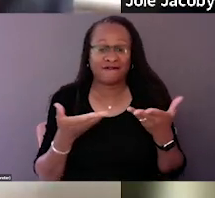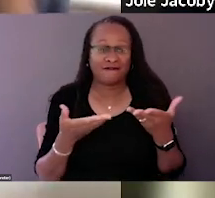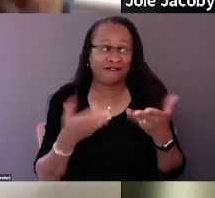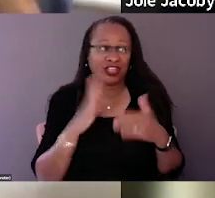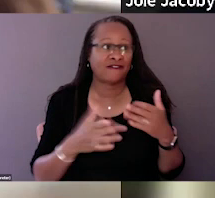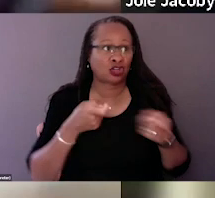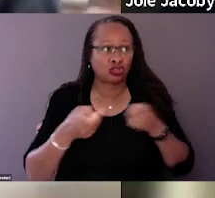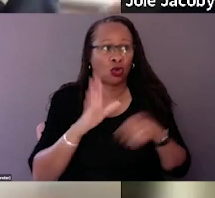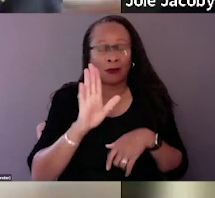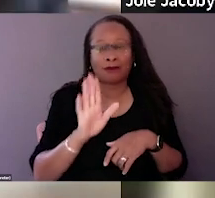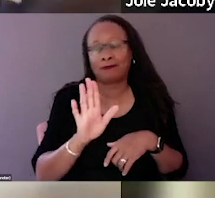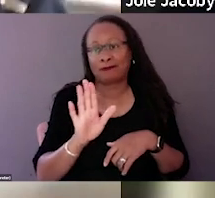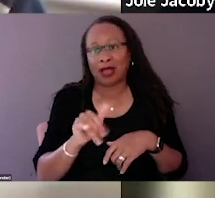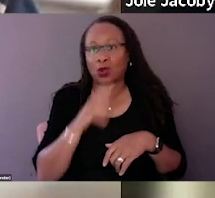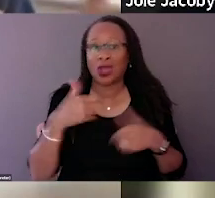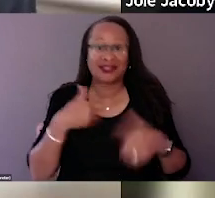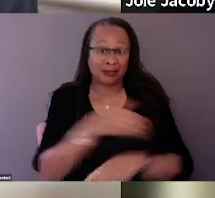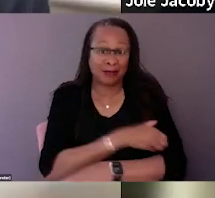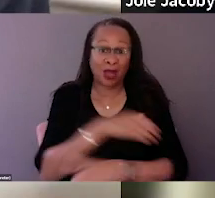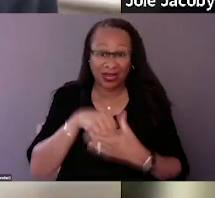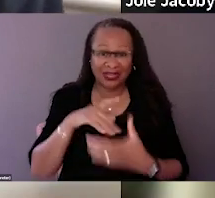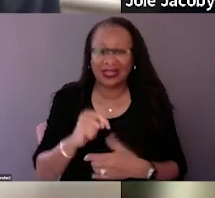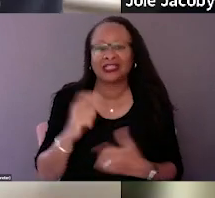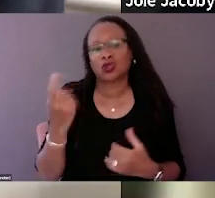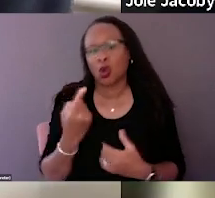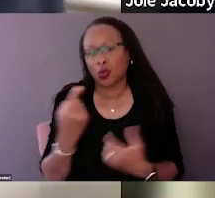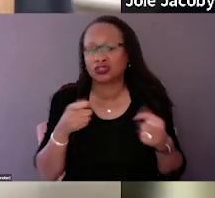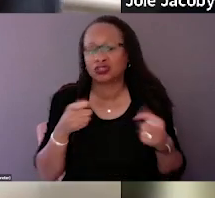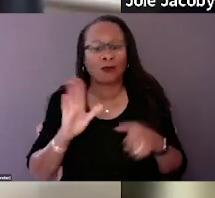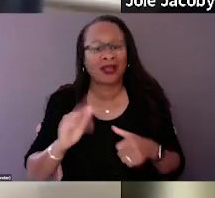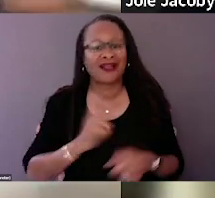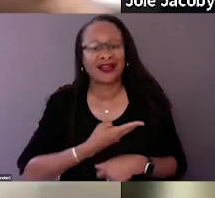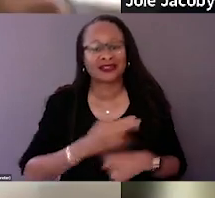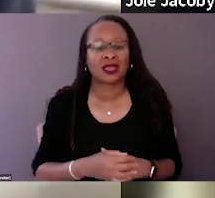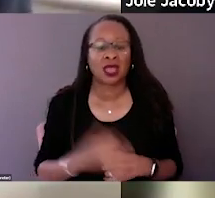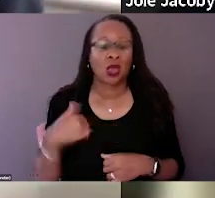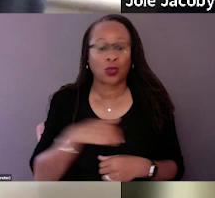in terms of large institutions in this country. So we always find a way to circumvent it or go around it,